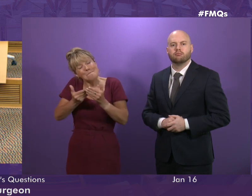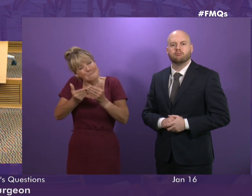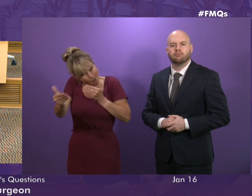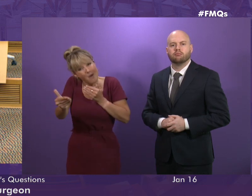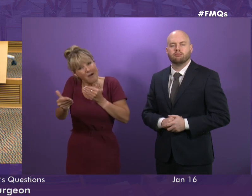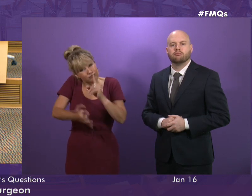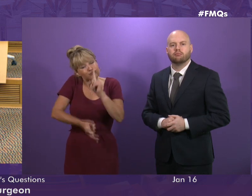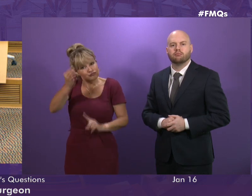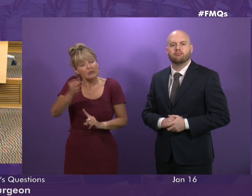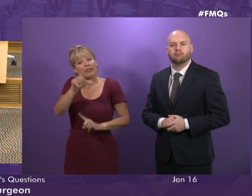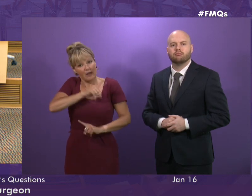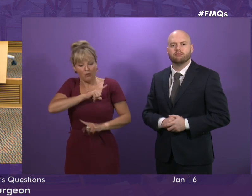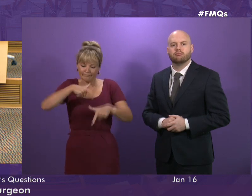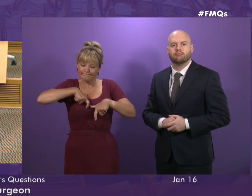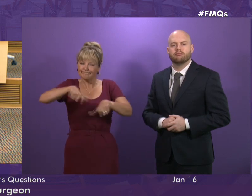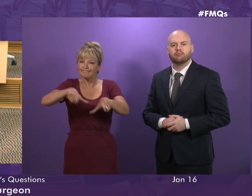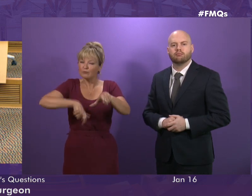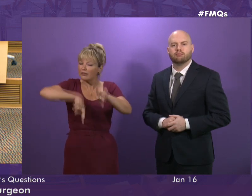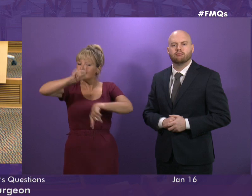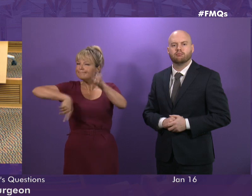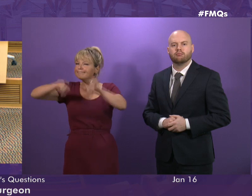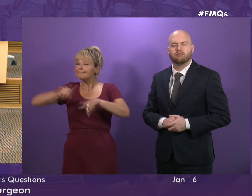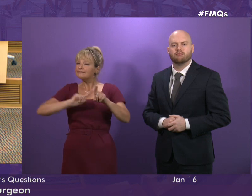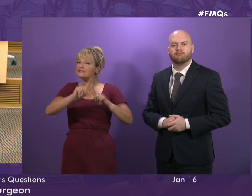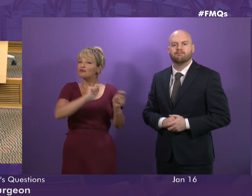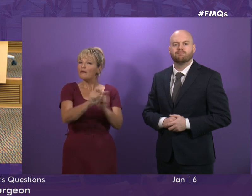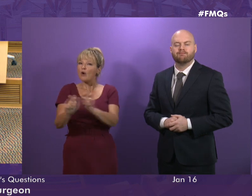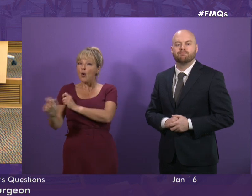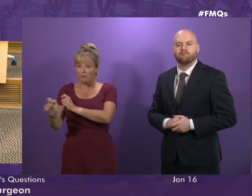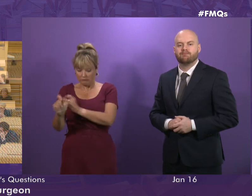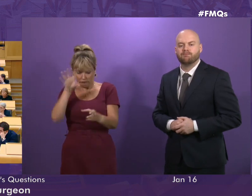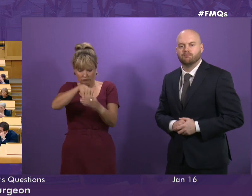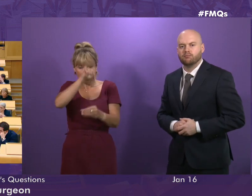continue with the range of reforms that are under way in Scottish education.